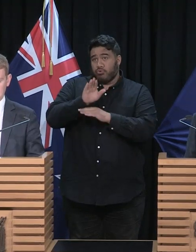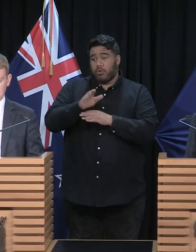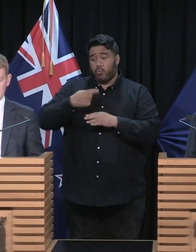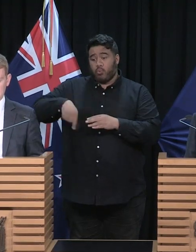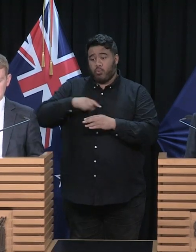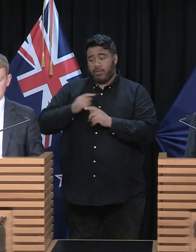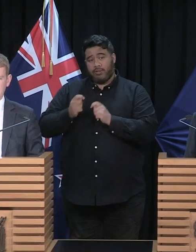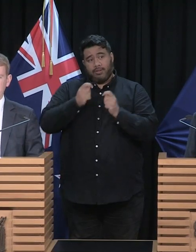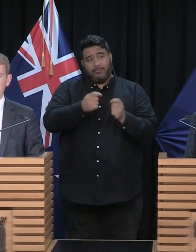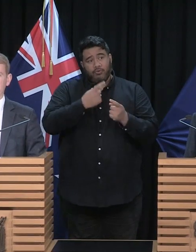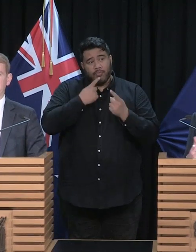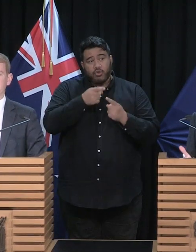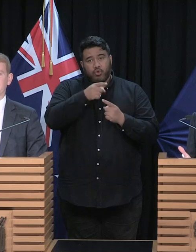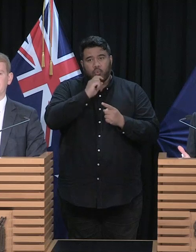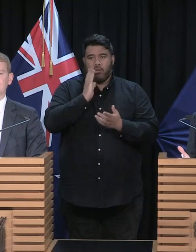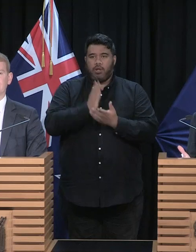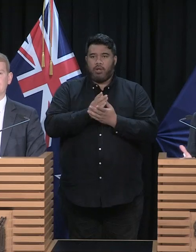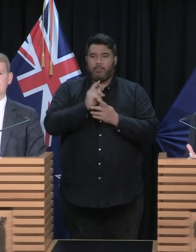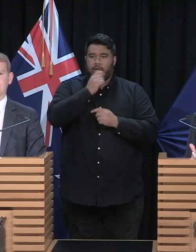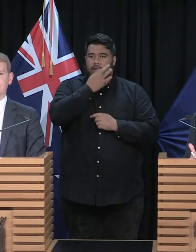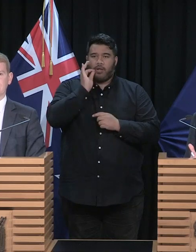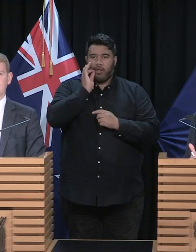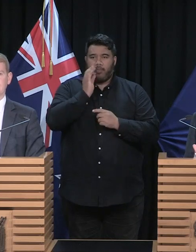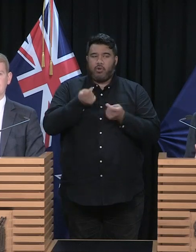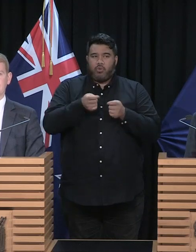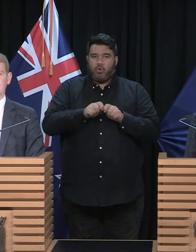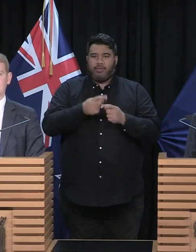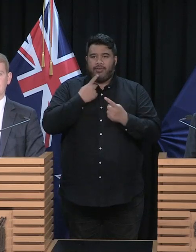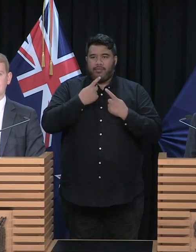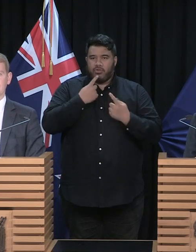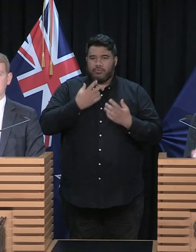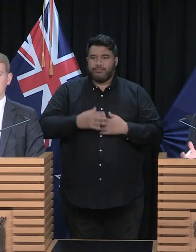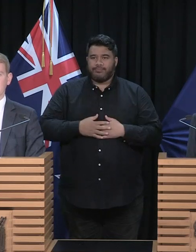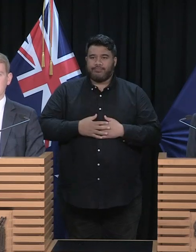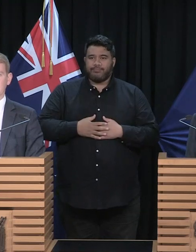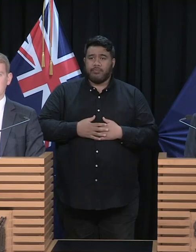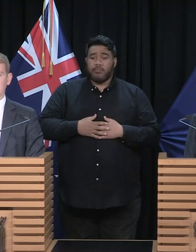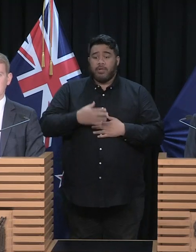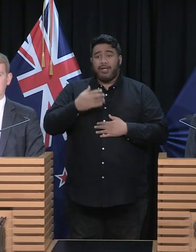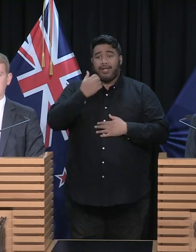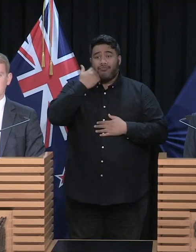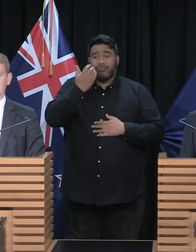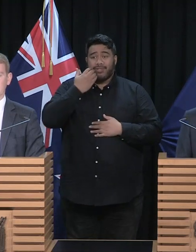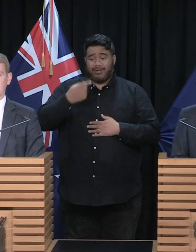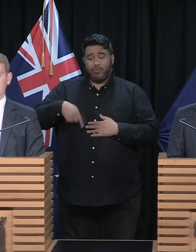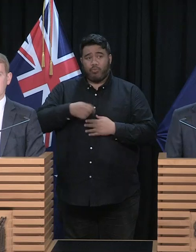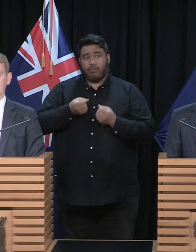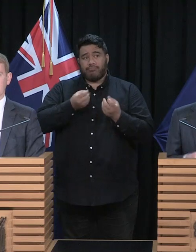assurance from them that any information provided to that